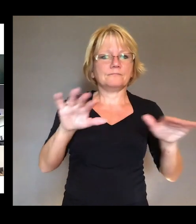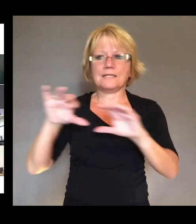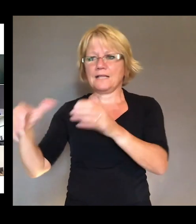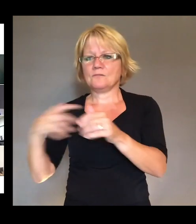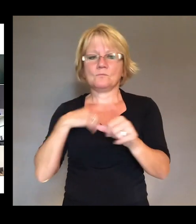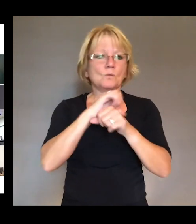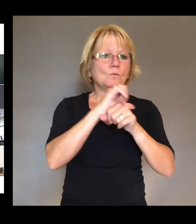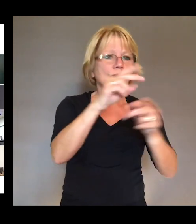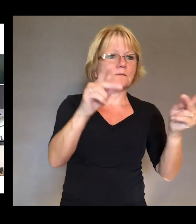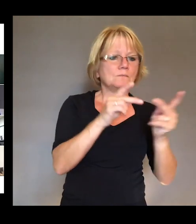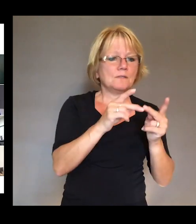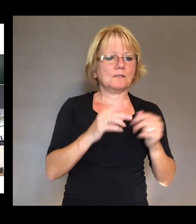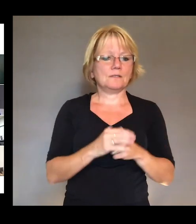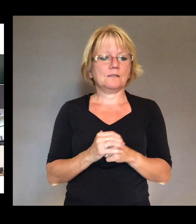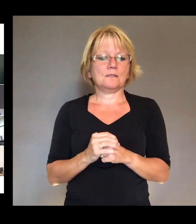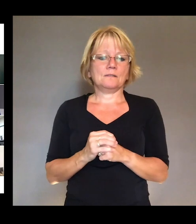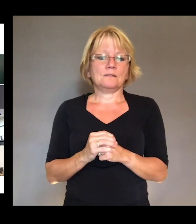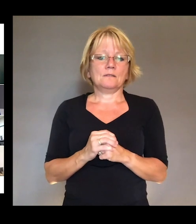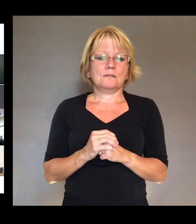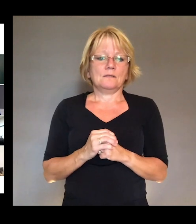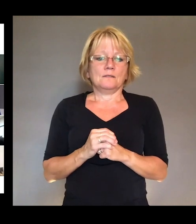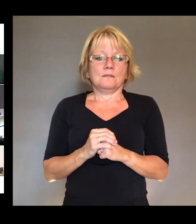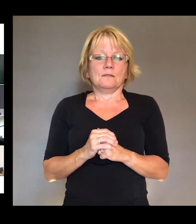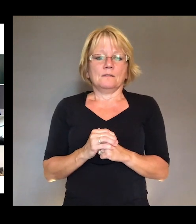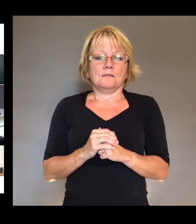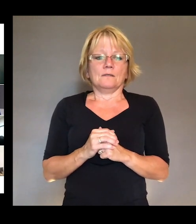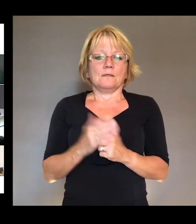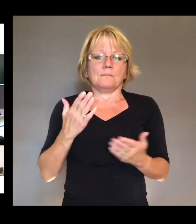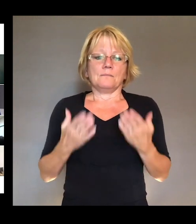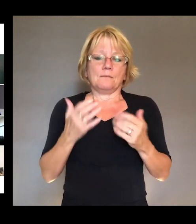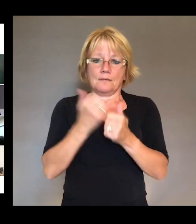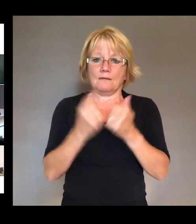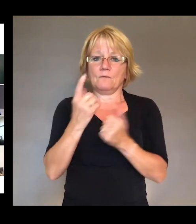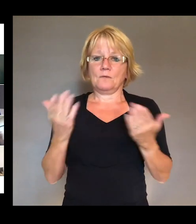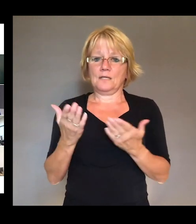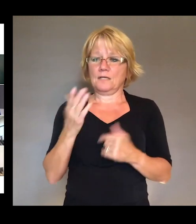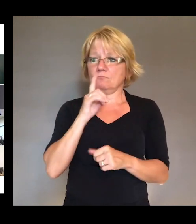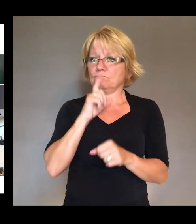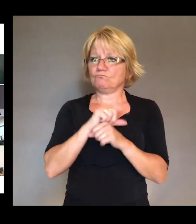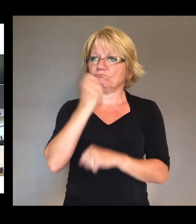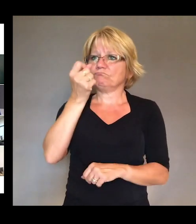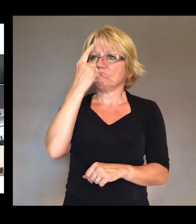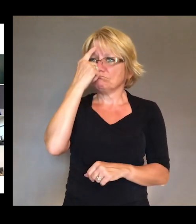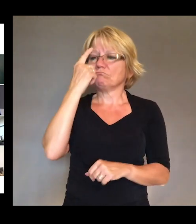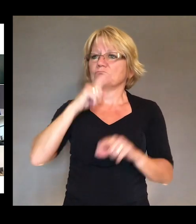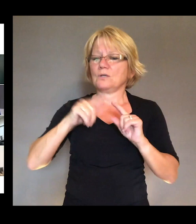And this is how you can influence change, because maybe we're preaching to the choir here. Maybe everybody here really gets it,